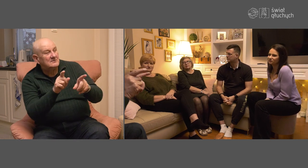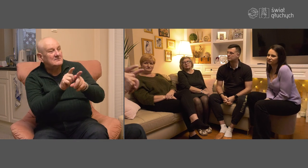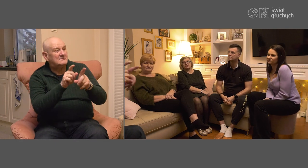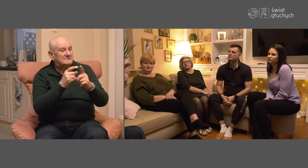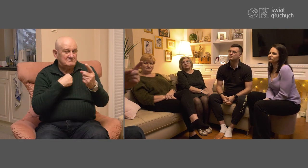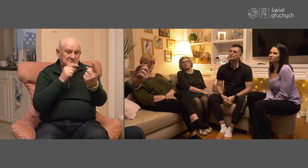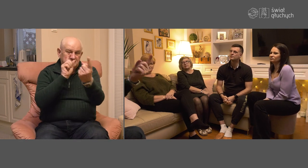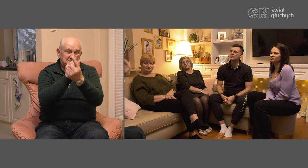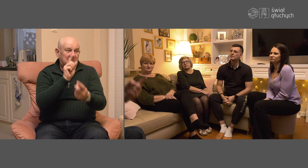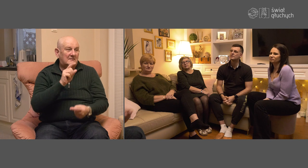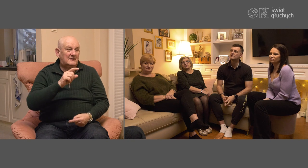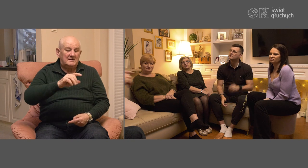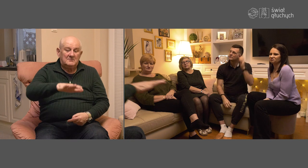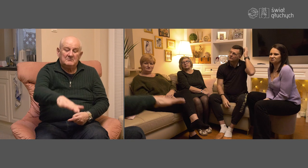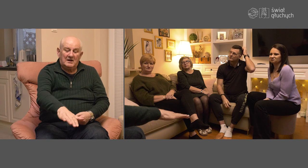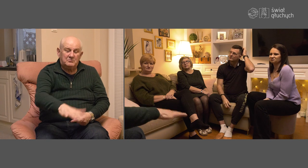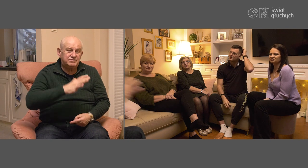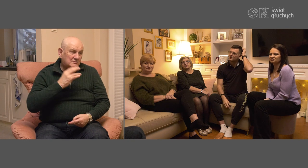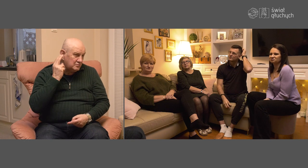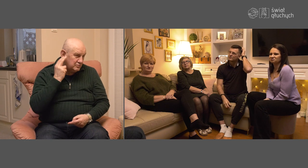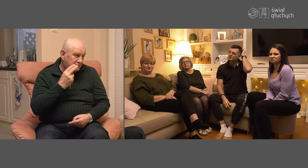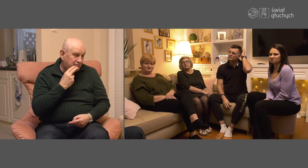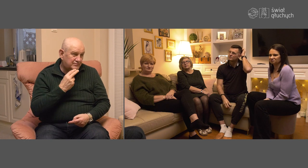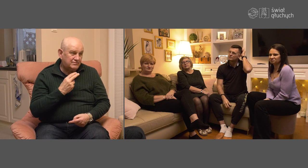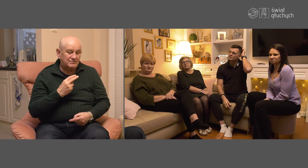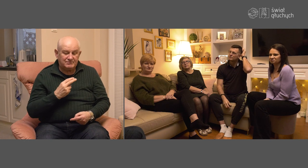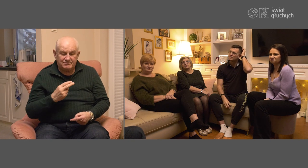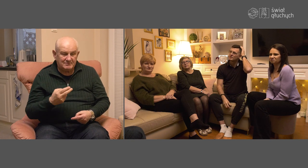[Tadeusz]: I met a deaf child recently.